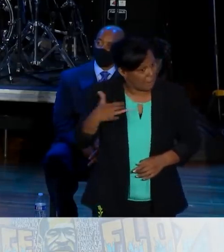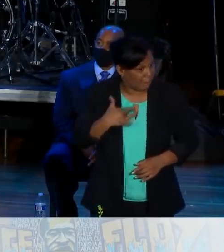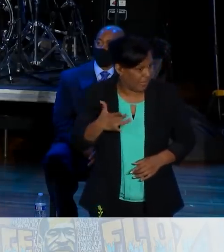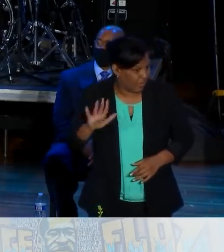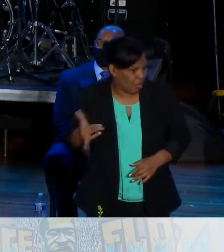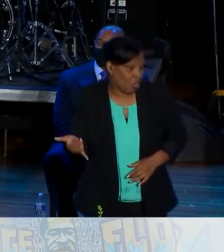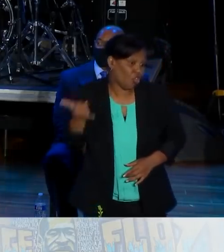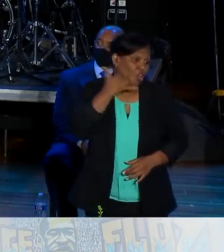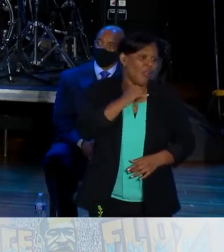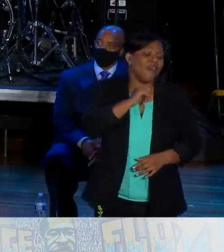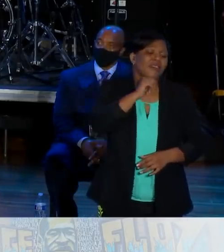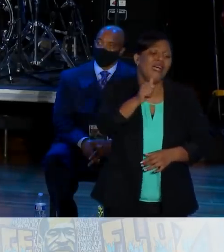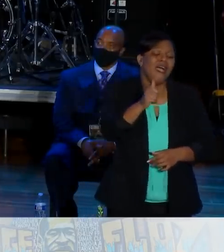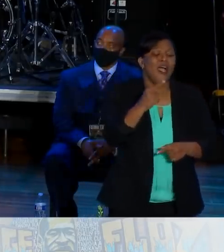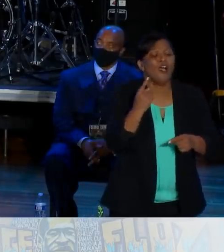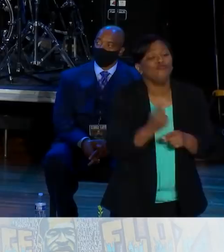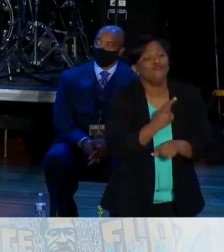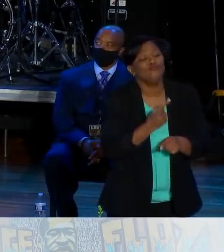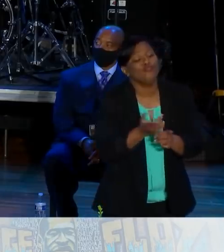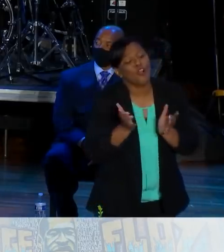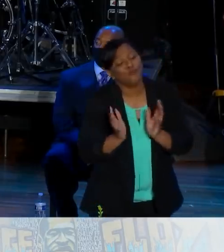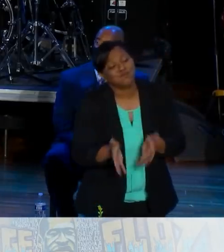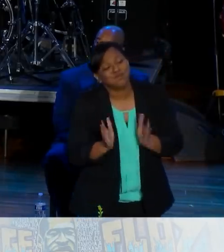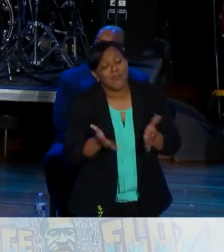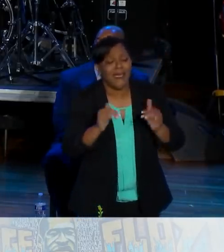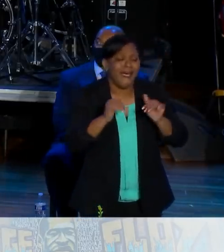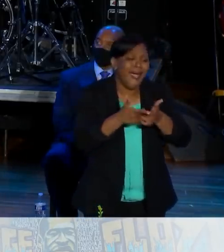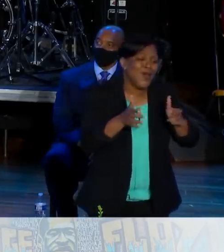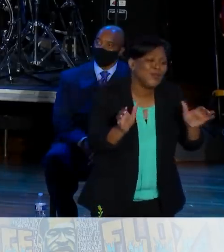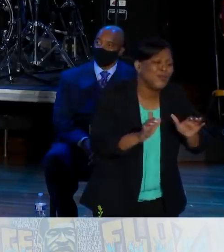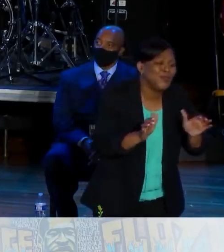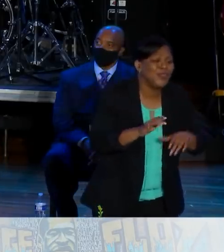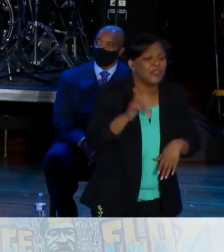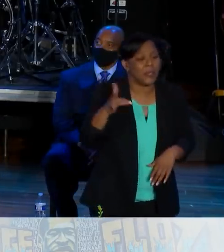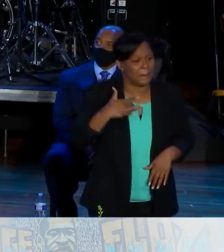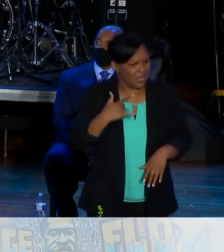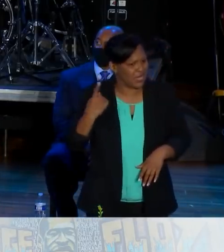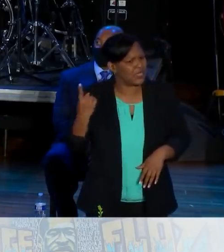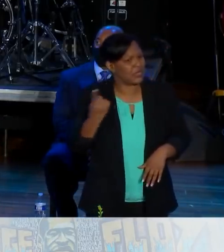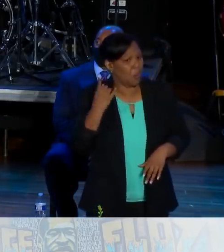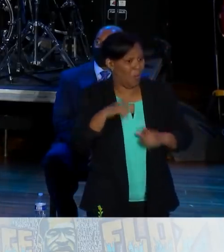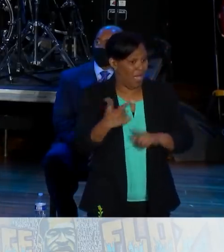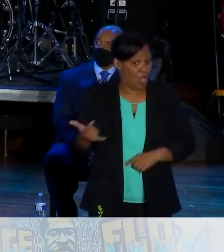STAND FOR WHAT IS RIGHT. WHEN I GOT A CALL FROM ATTORNEY